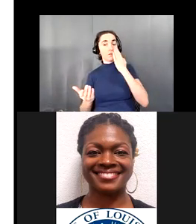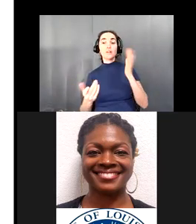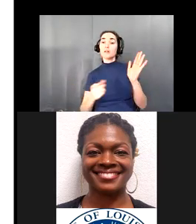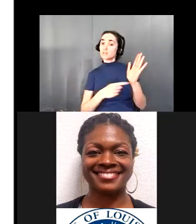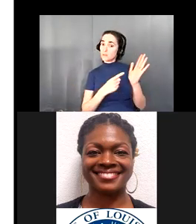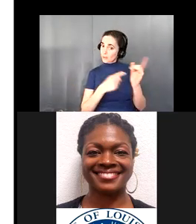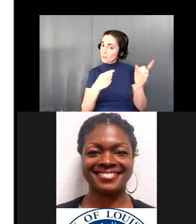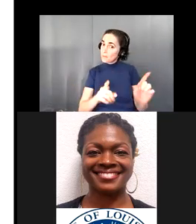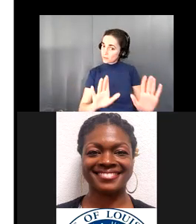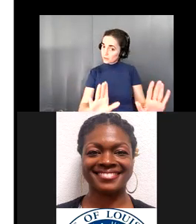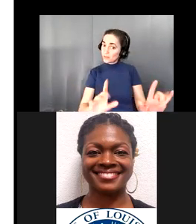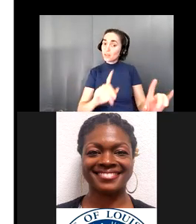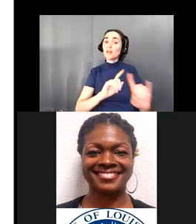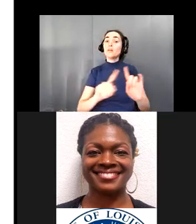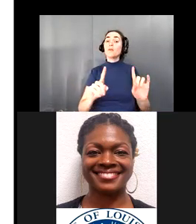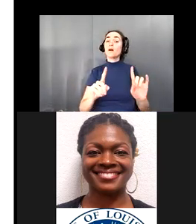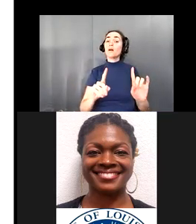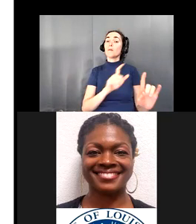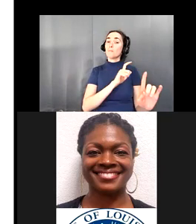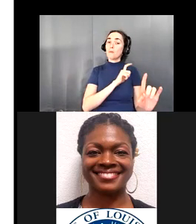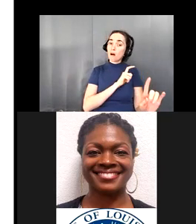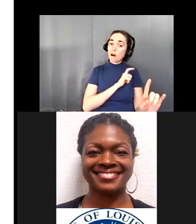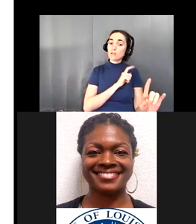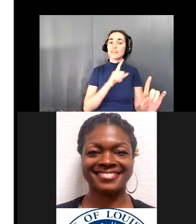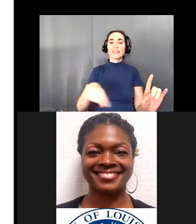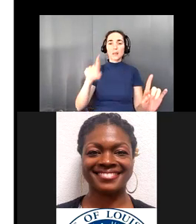but we want officers and law enforcement we want them to get canine search and rescue